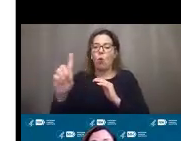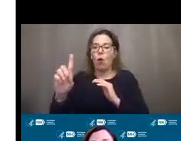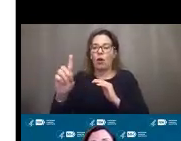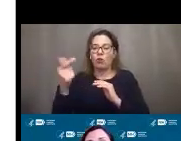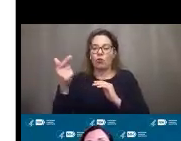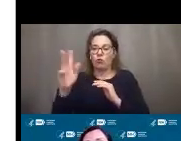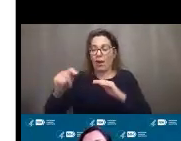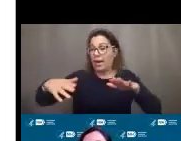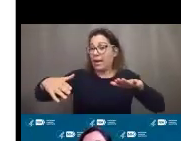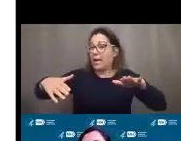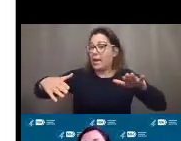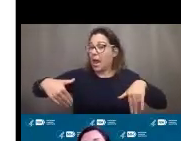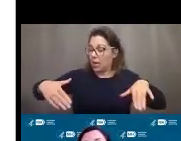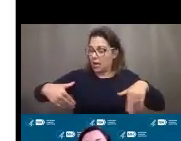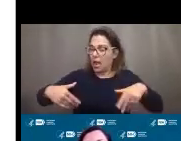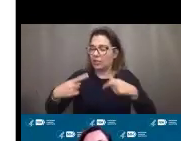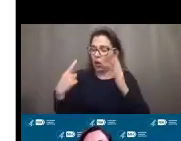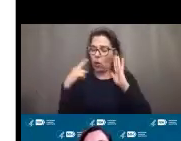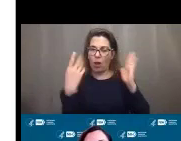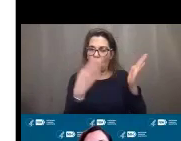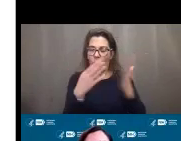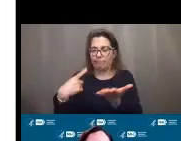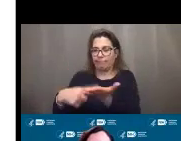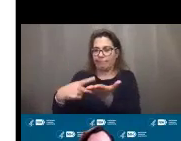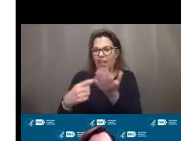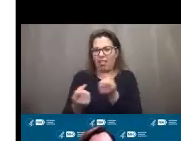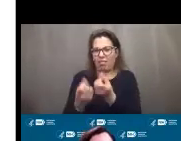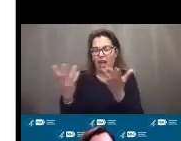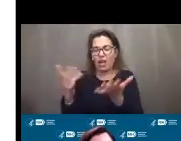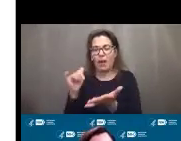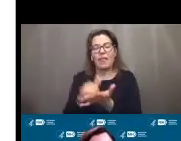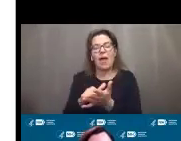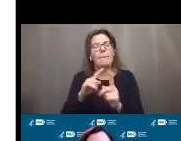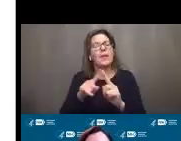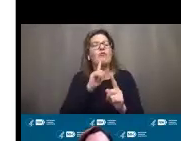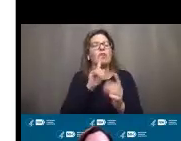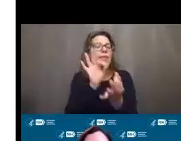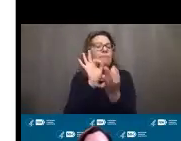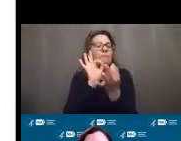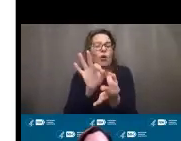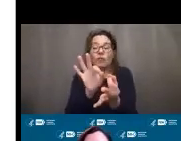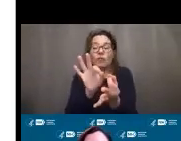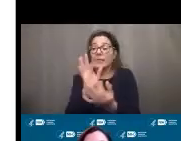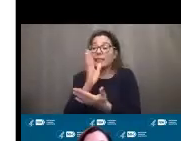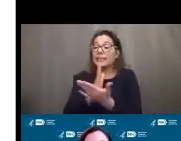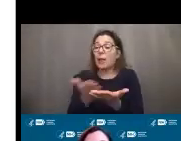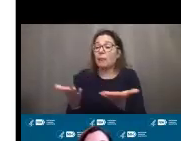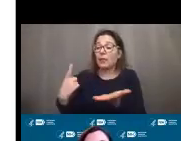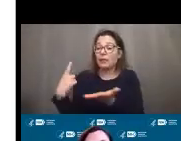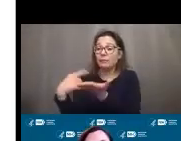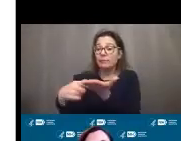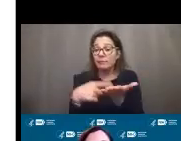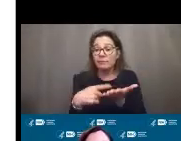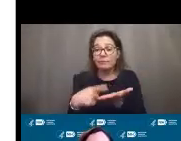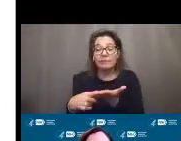so I'm actually in the National Cancer Institute. As I'm sure you've heard in many of the presentations at this seminar,